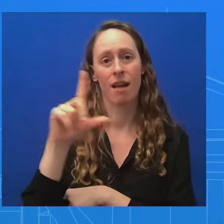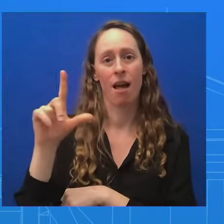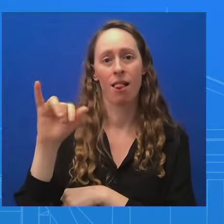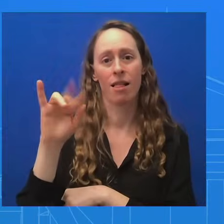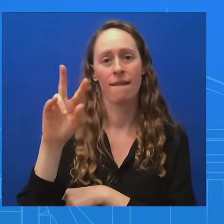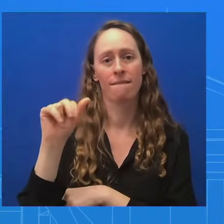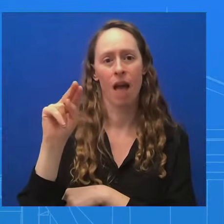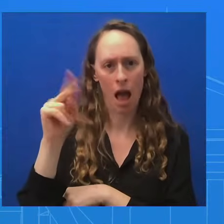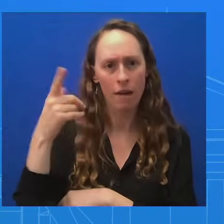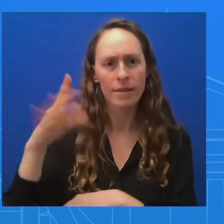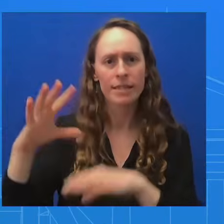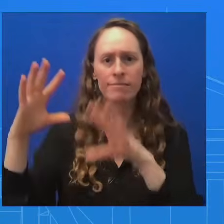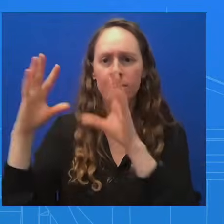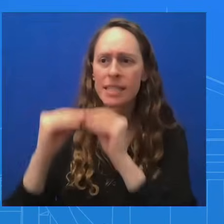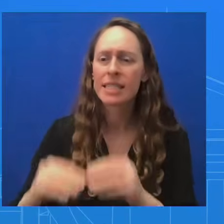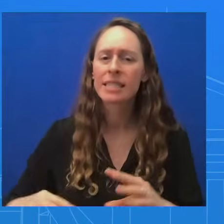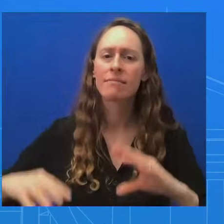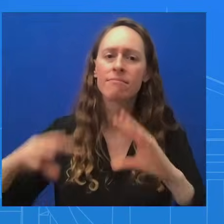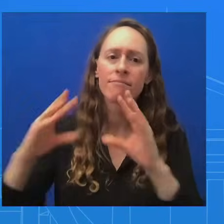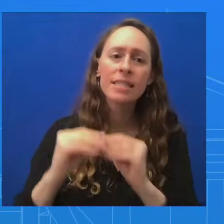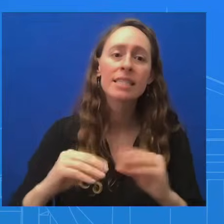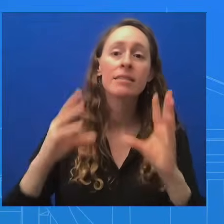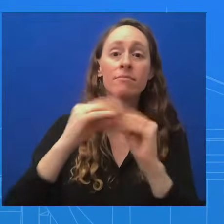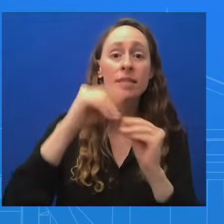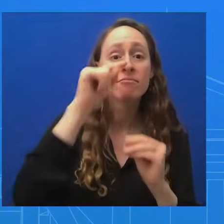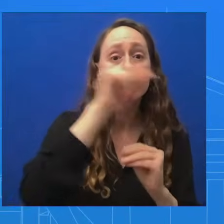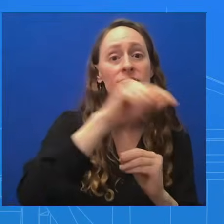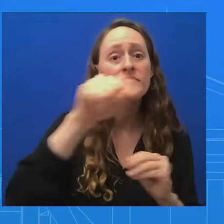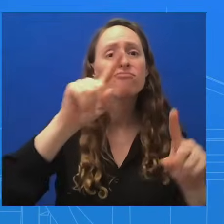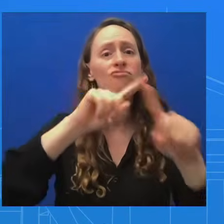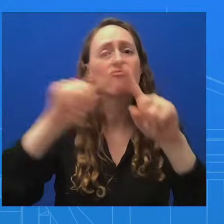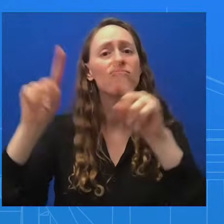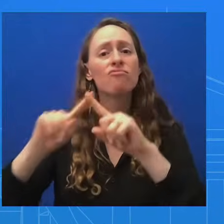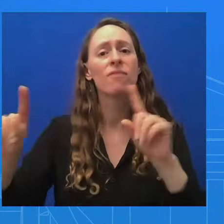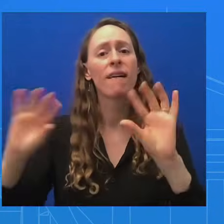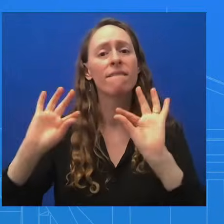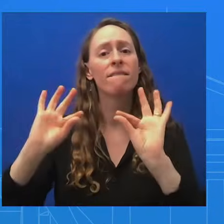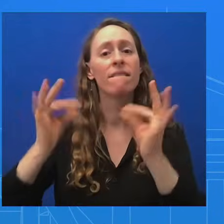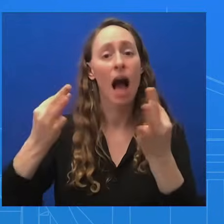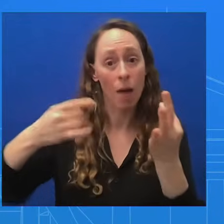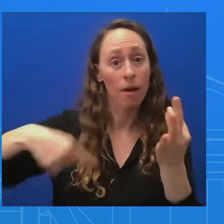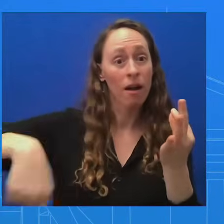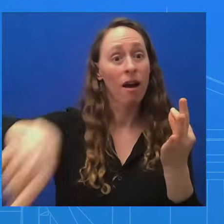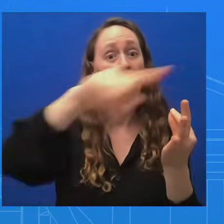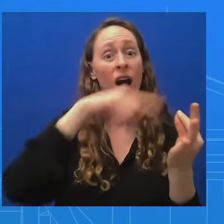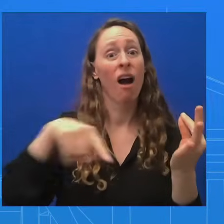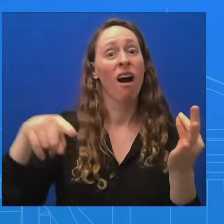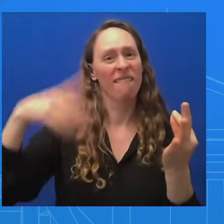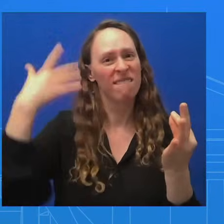Mr. Kirby: The main message was that we're still working out this. And as I said in -- in the readout of the call,